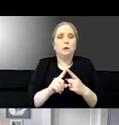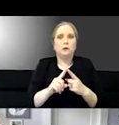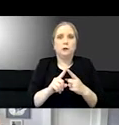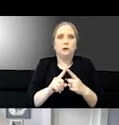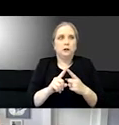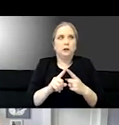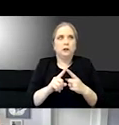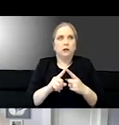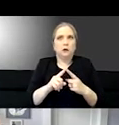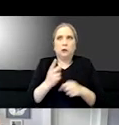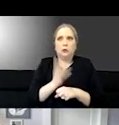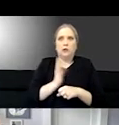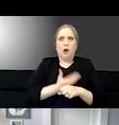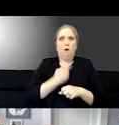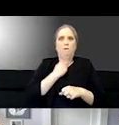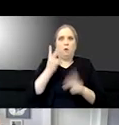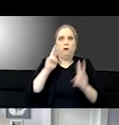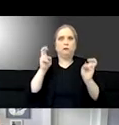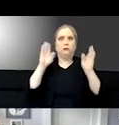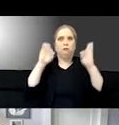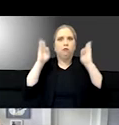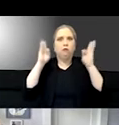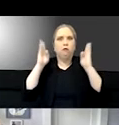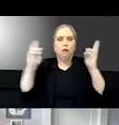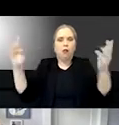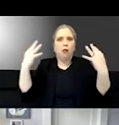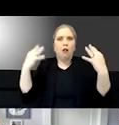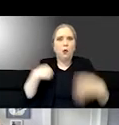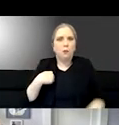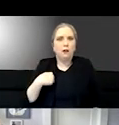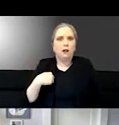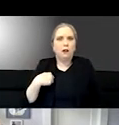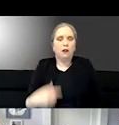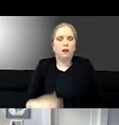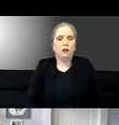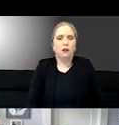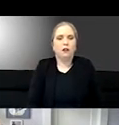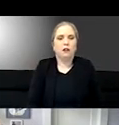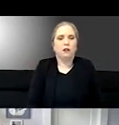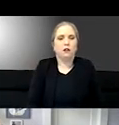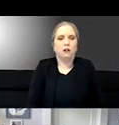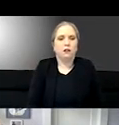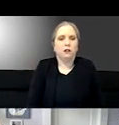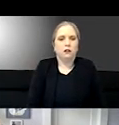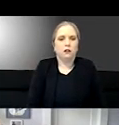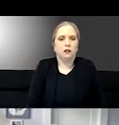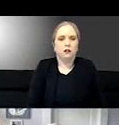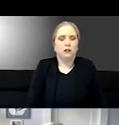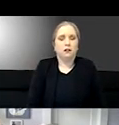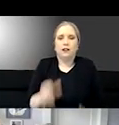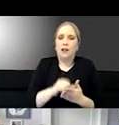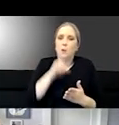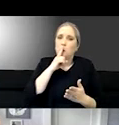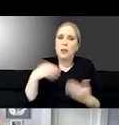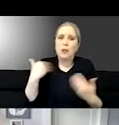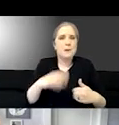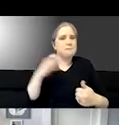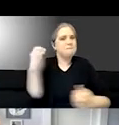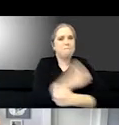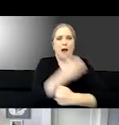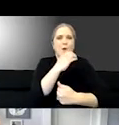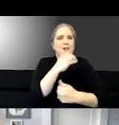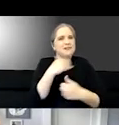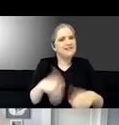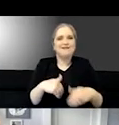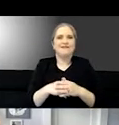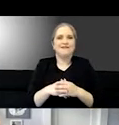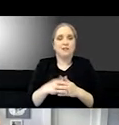So when we went to Camp Jened, it was the very first time that we had the opportunity to use our voice, and that was very empowering.